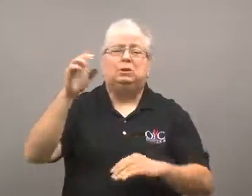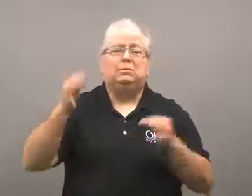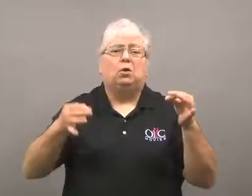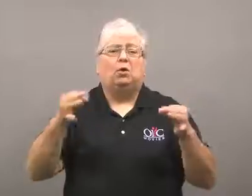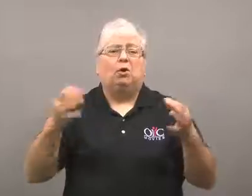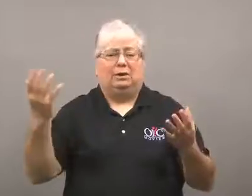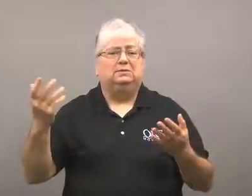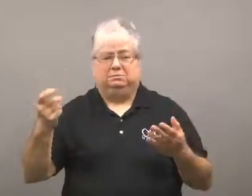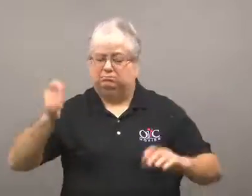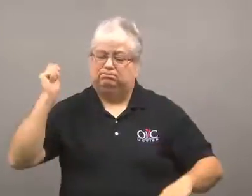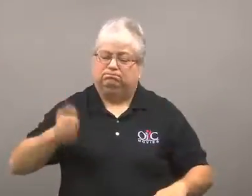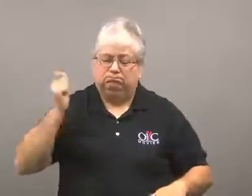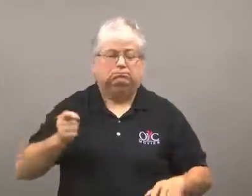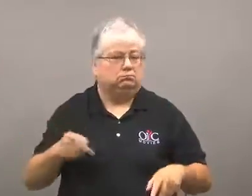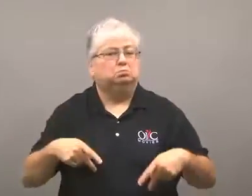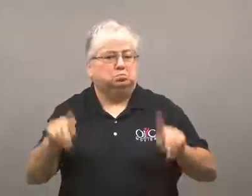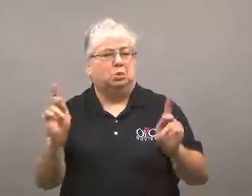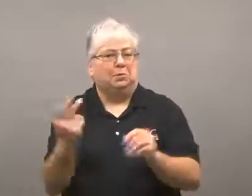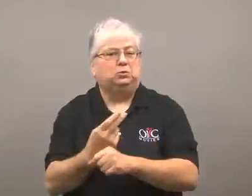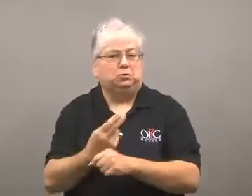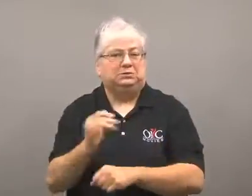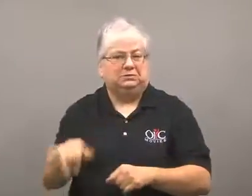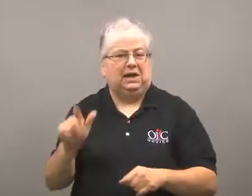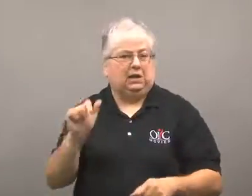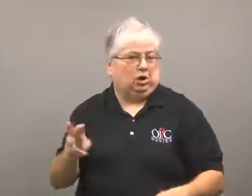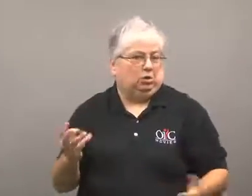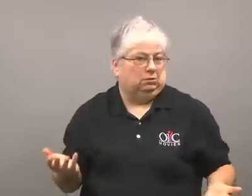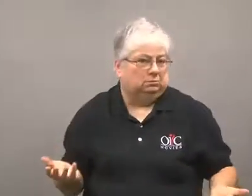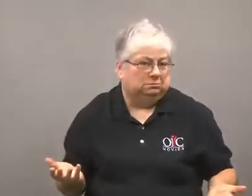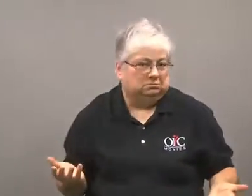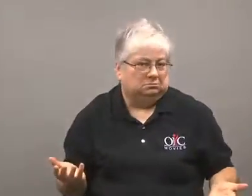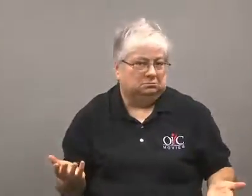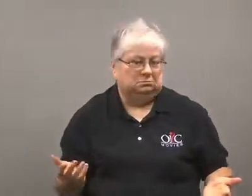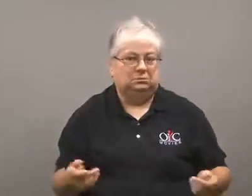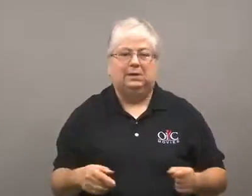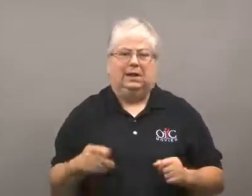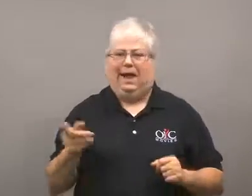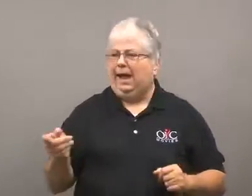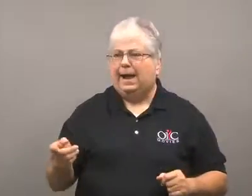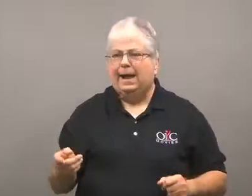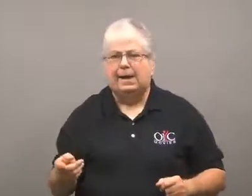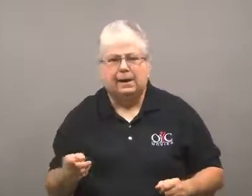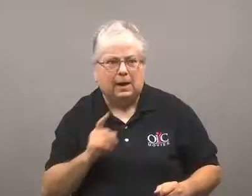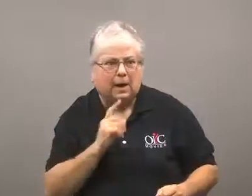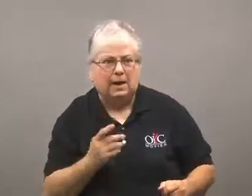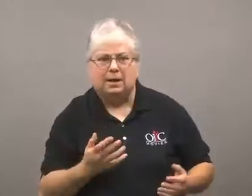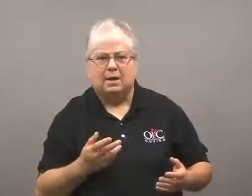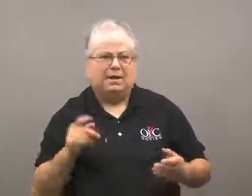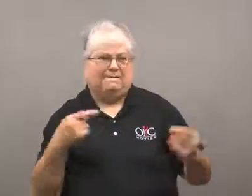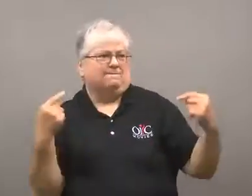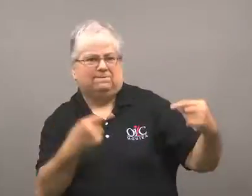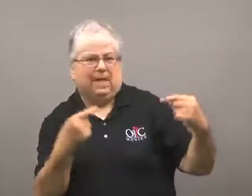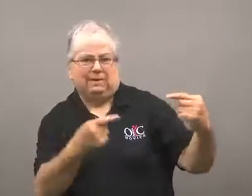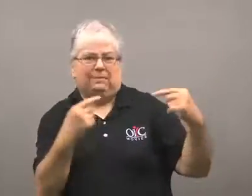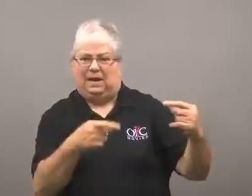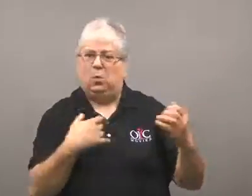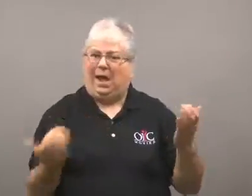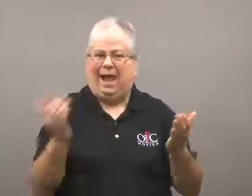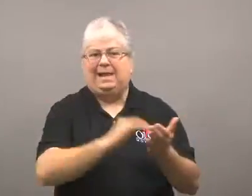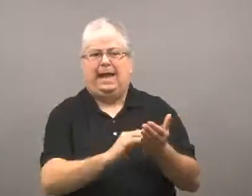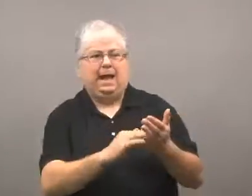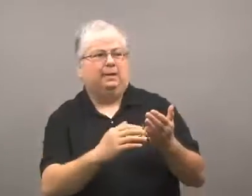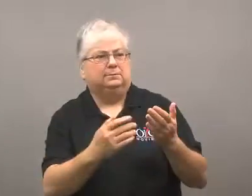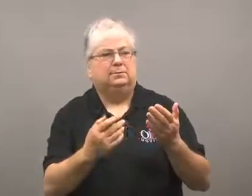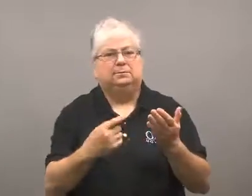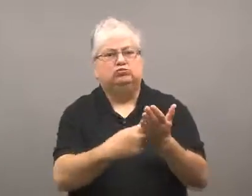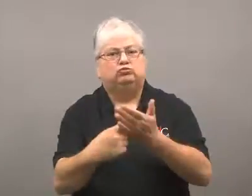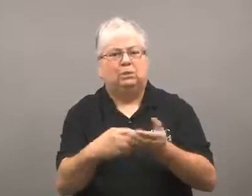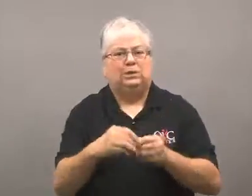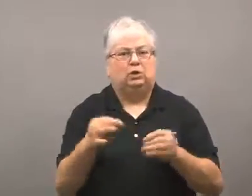The Supreme Court allowed that law to stand.